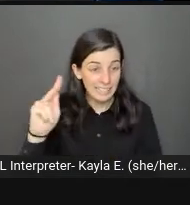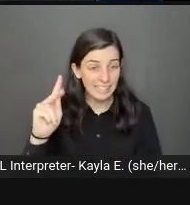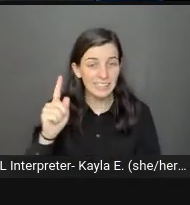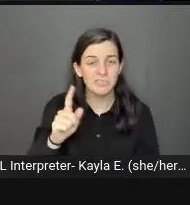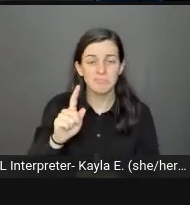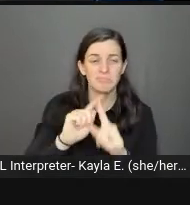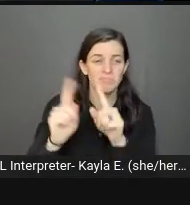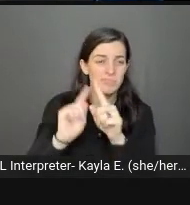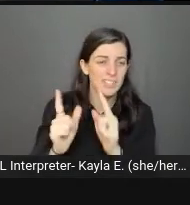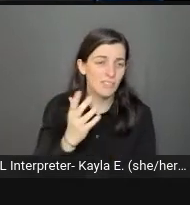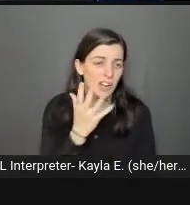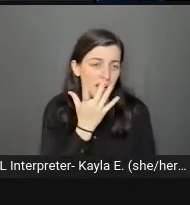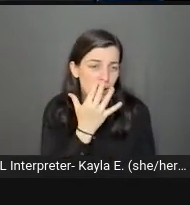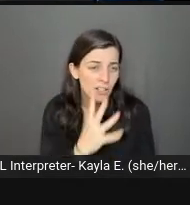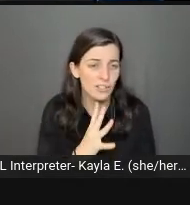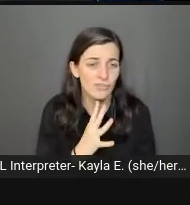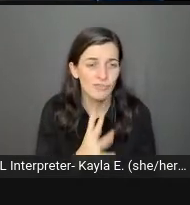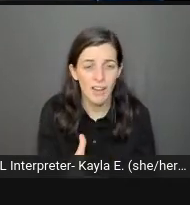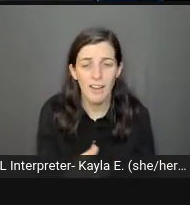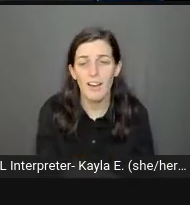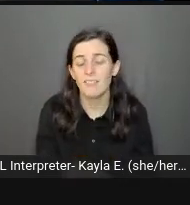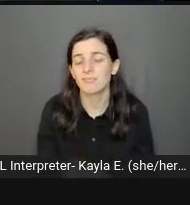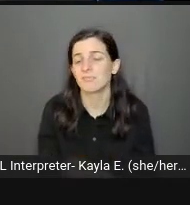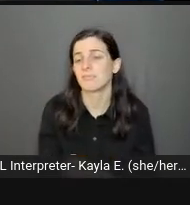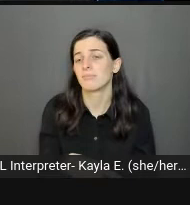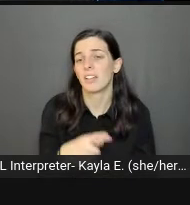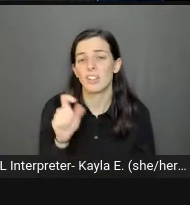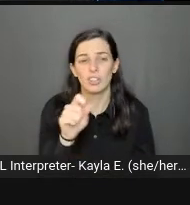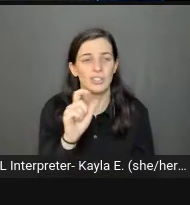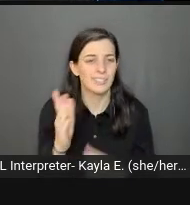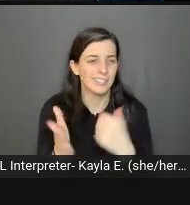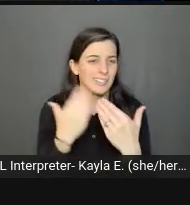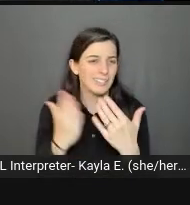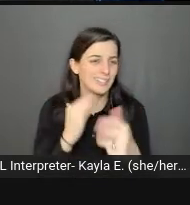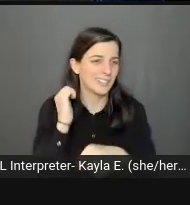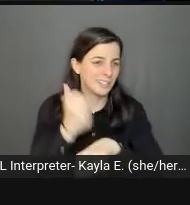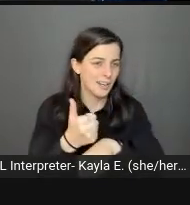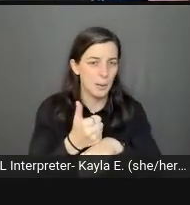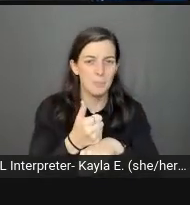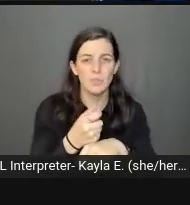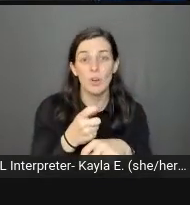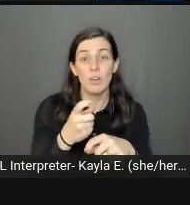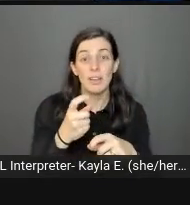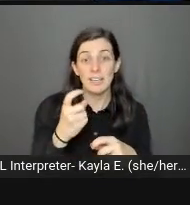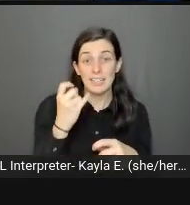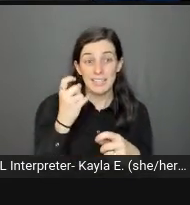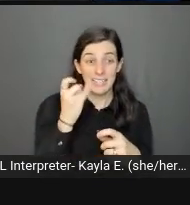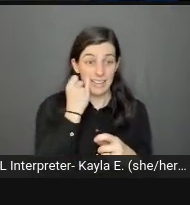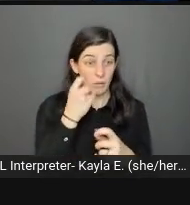That's good. I could quite easily set that up. It was hard to read the text on the image but actually,